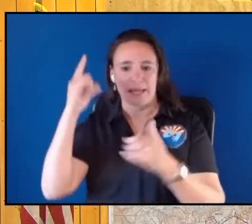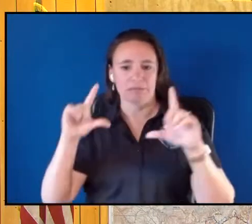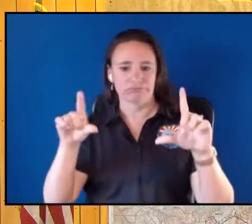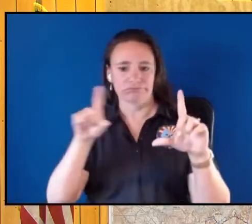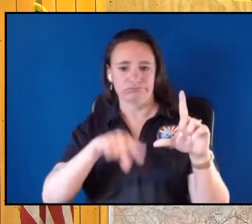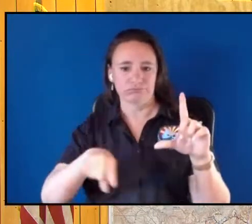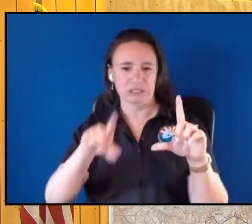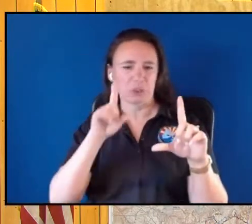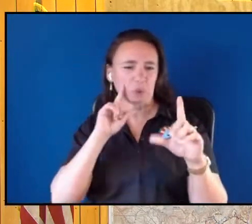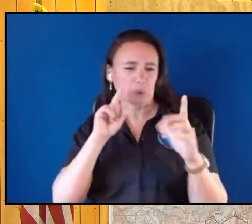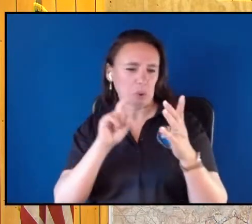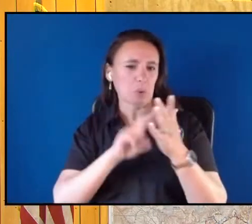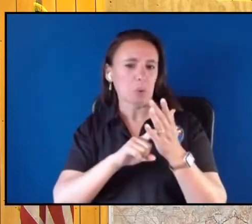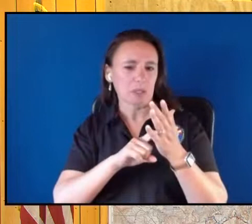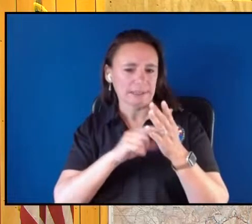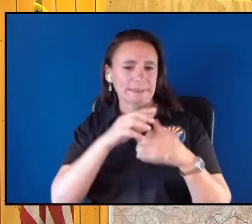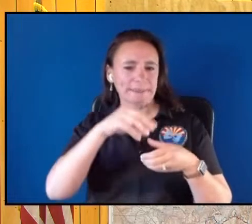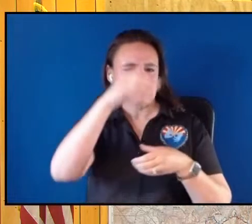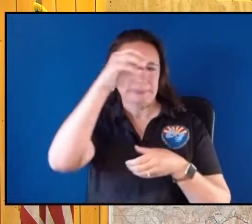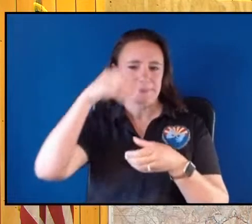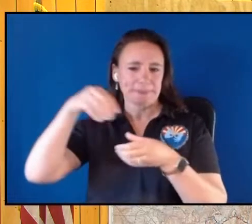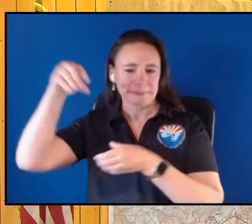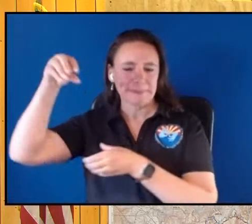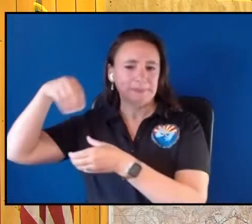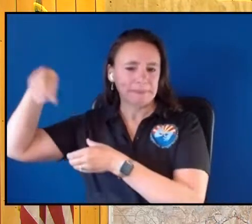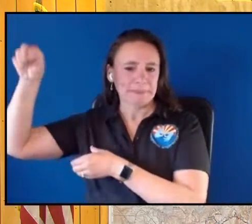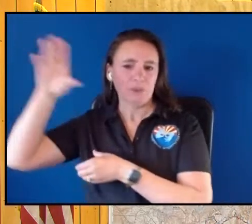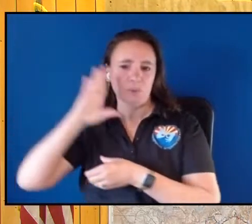We're in a little bit of a drier pattern right now, and so our relative humidities